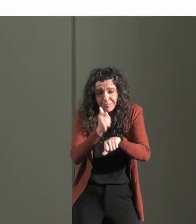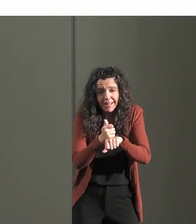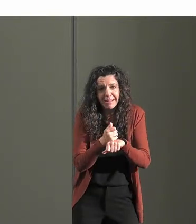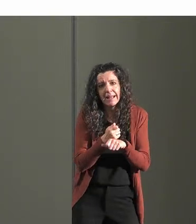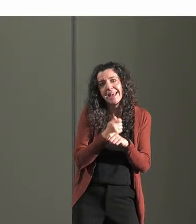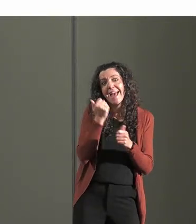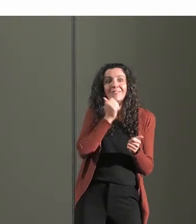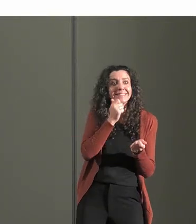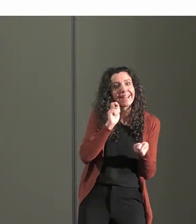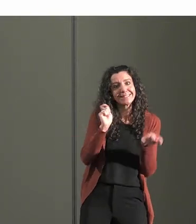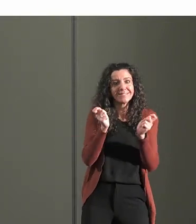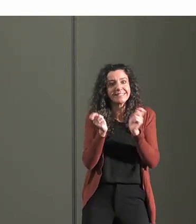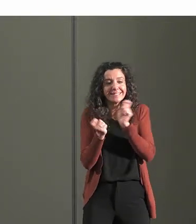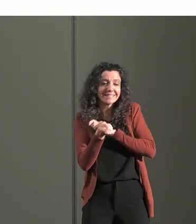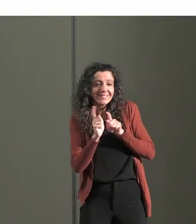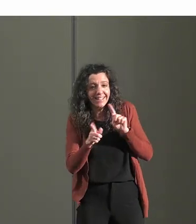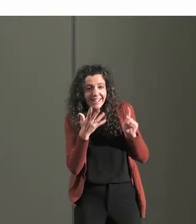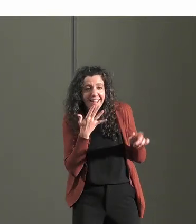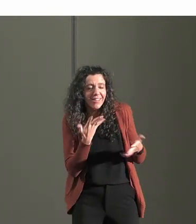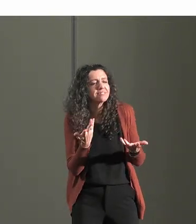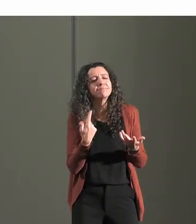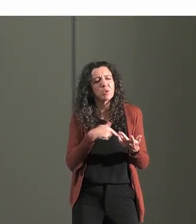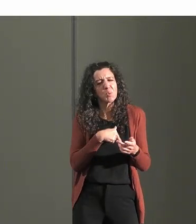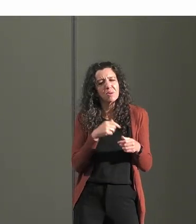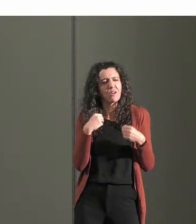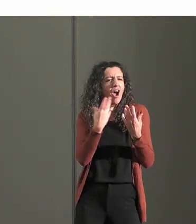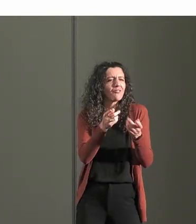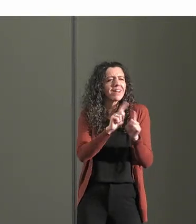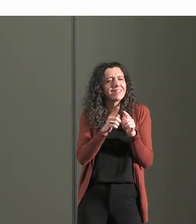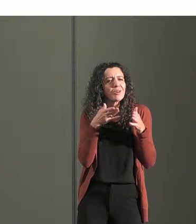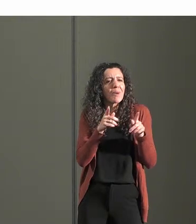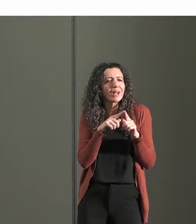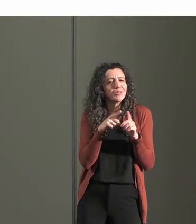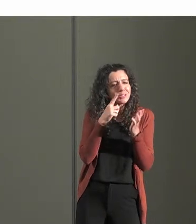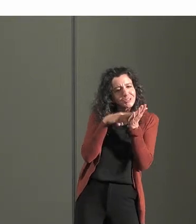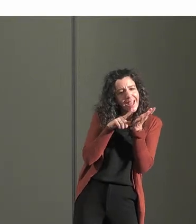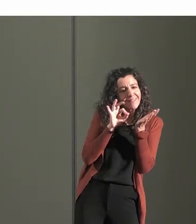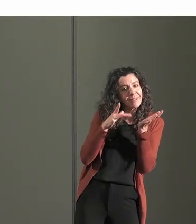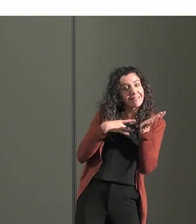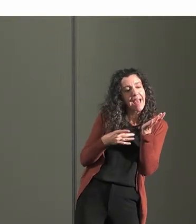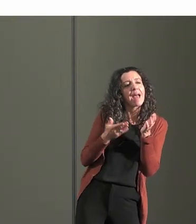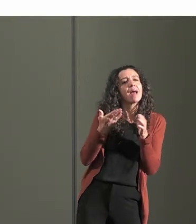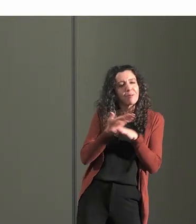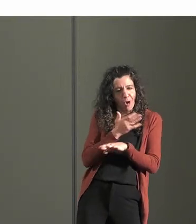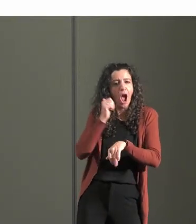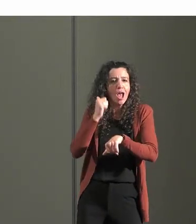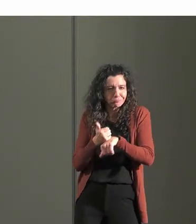comes in. We have a bunch of color you could choose the color of the day. And we offer an easy way to preview it